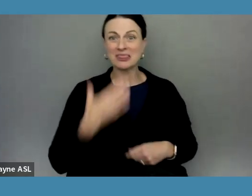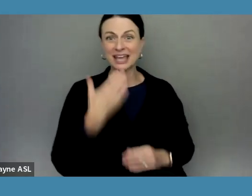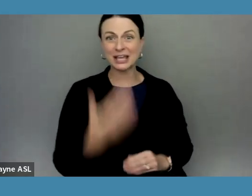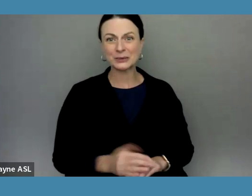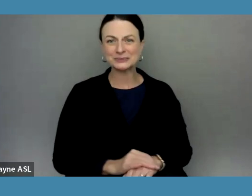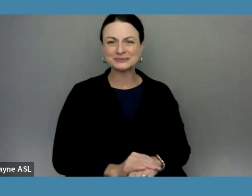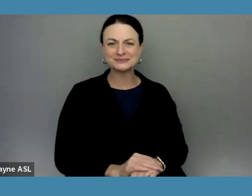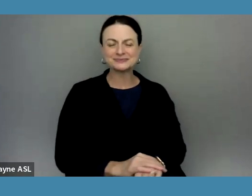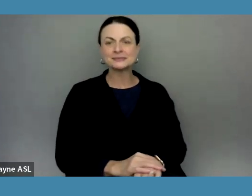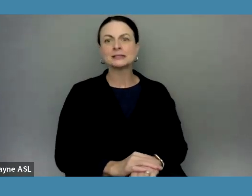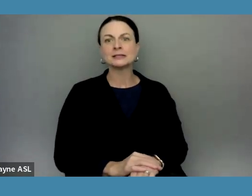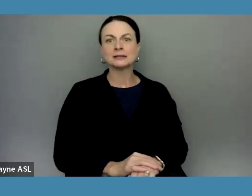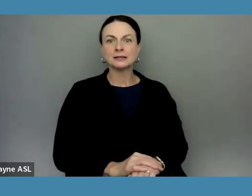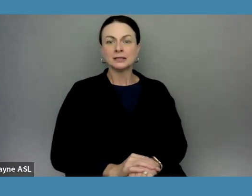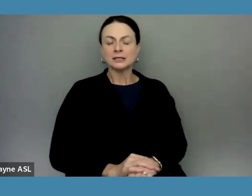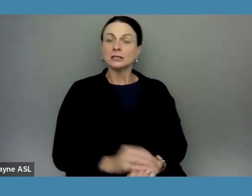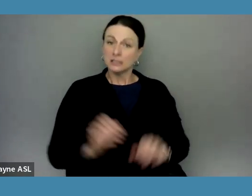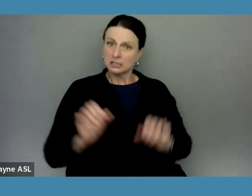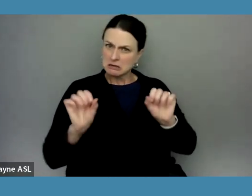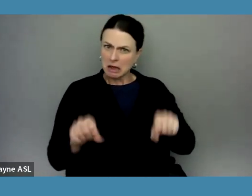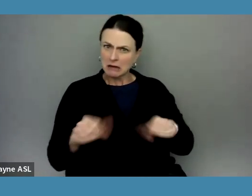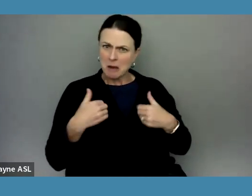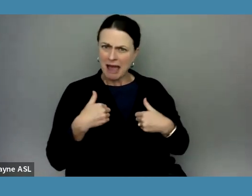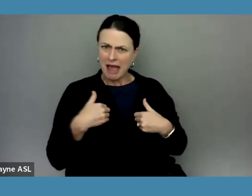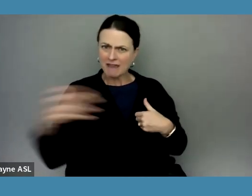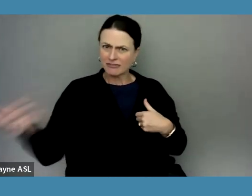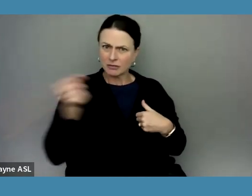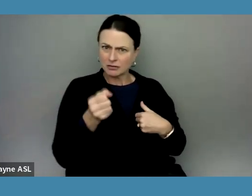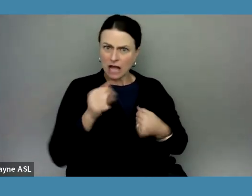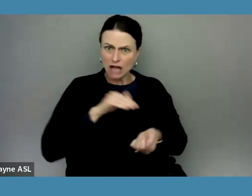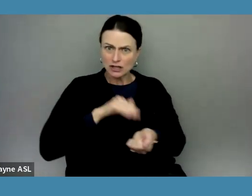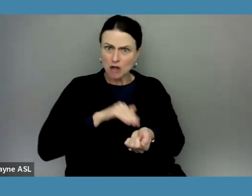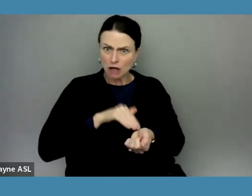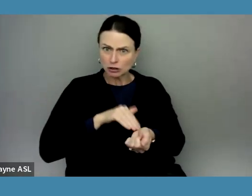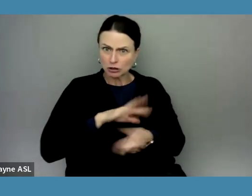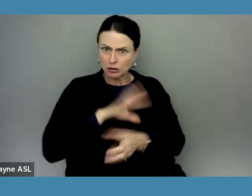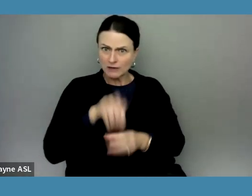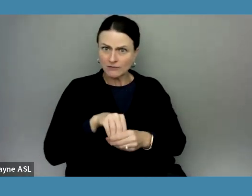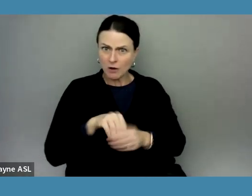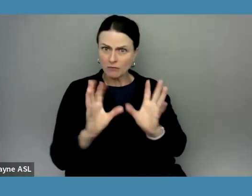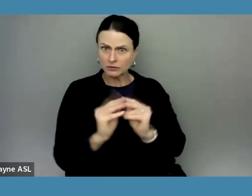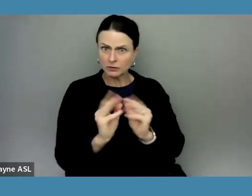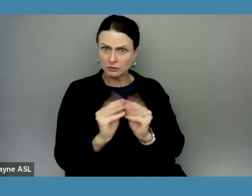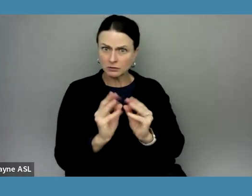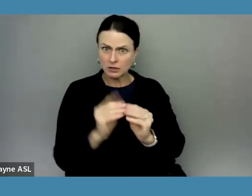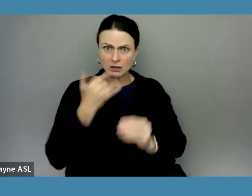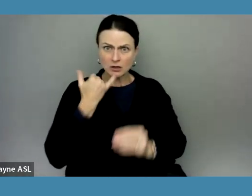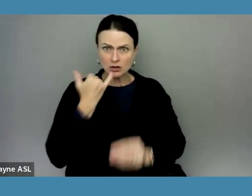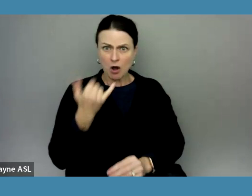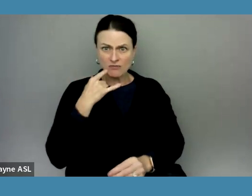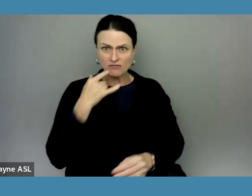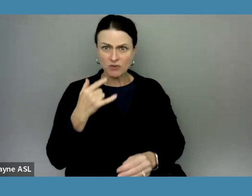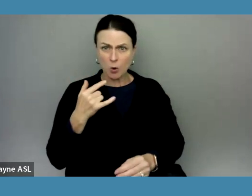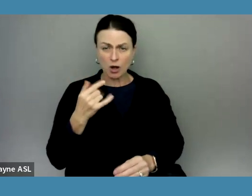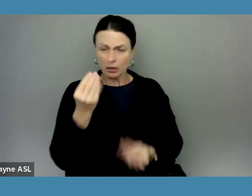Could you have a doctor sit in on your fair hearing call to provide essential medical information?